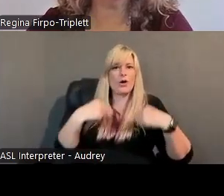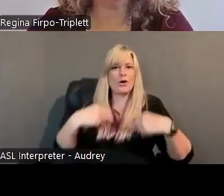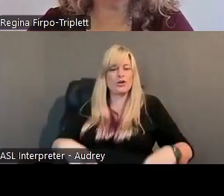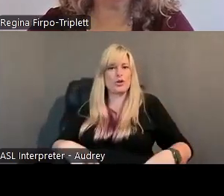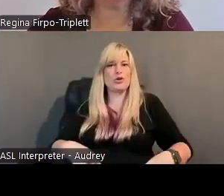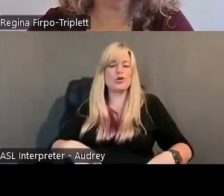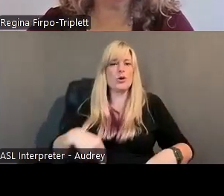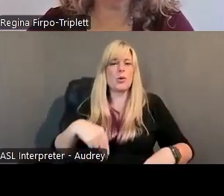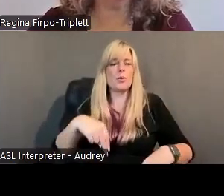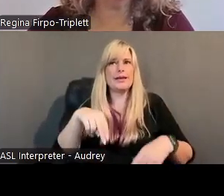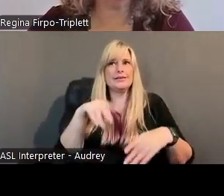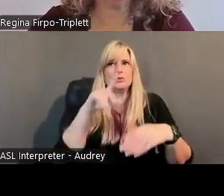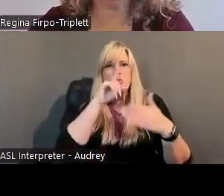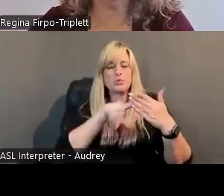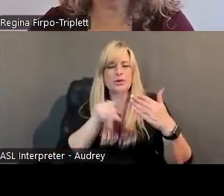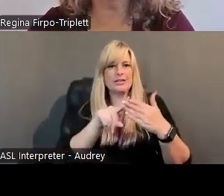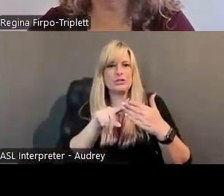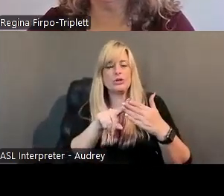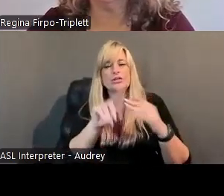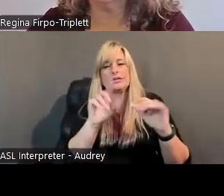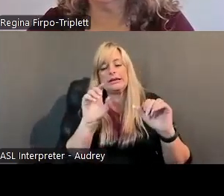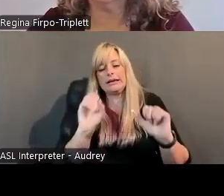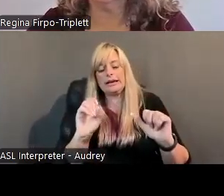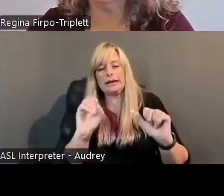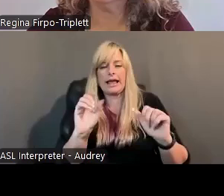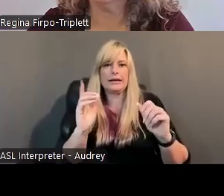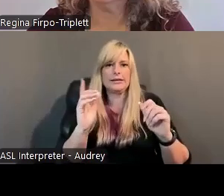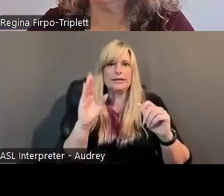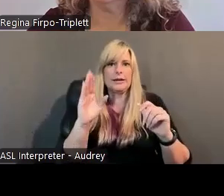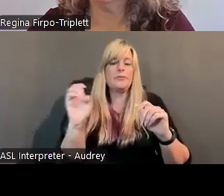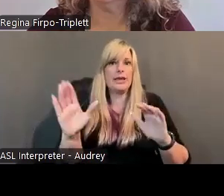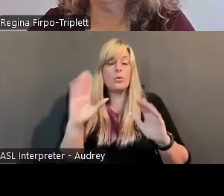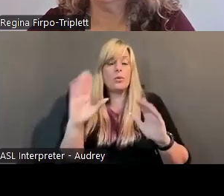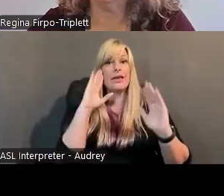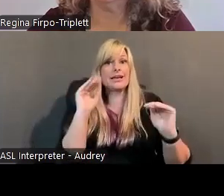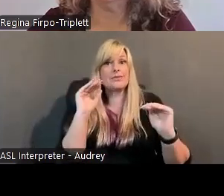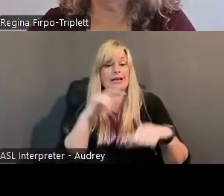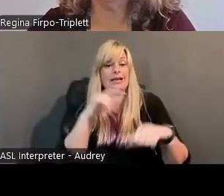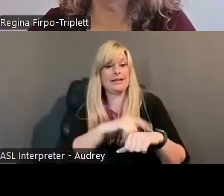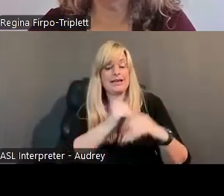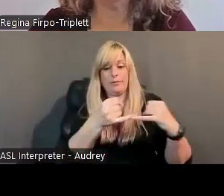be. We had a time we expected to be done with all our study activities, but things ended up